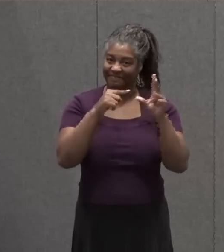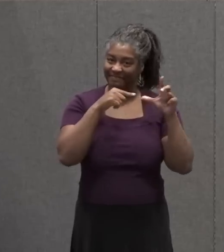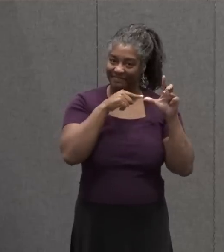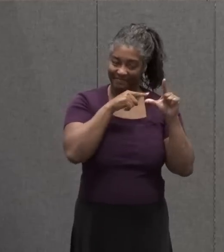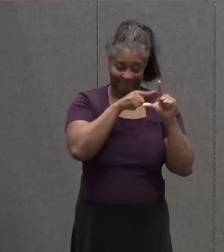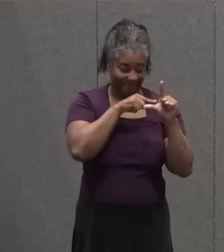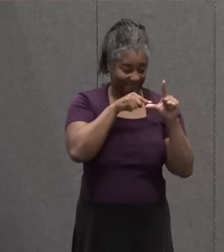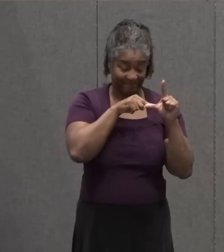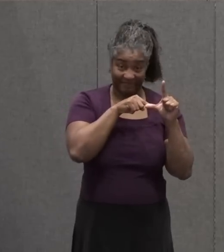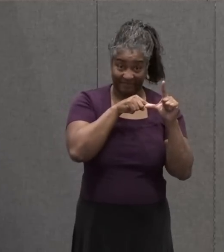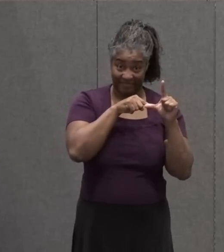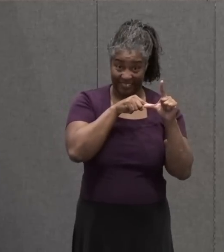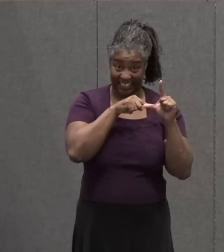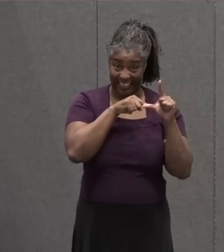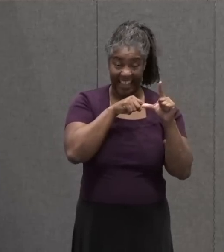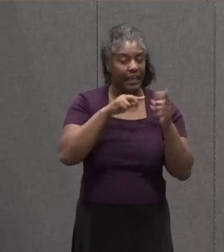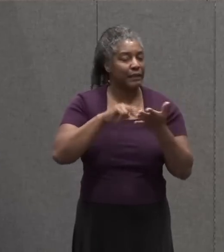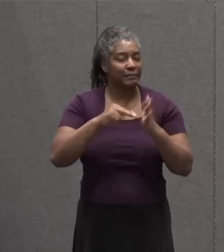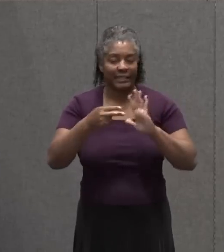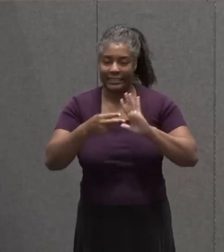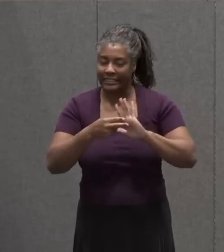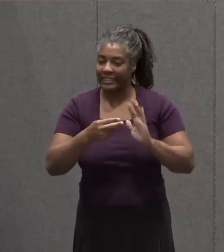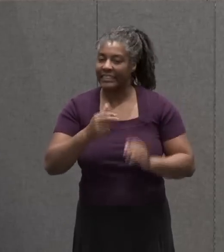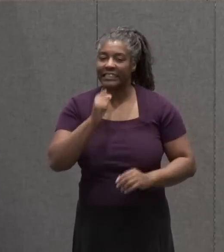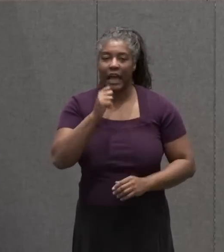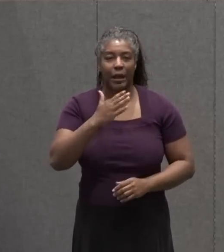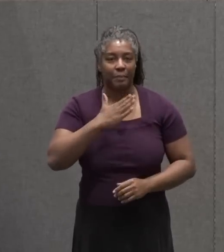corners, then it wouldn't be my.